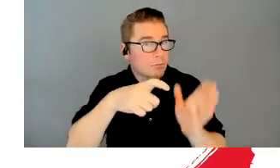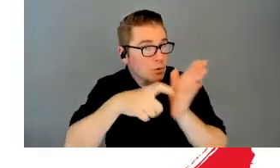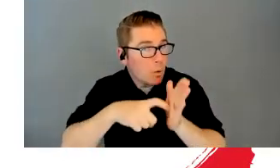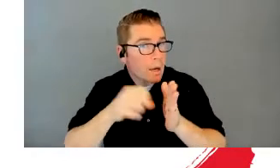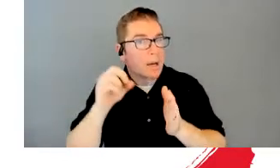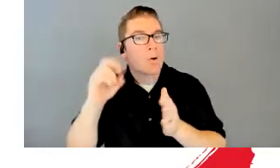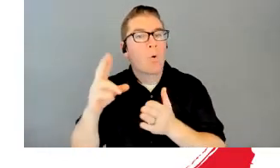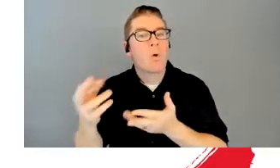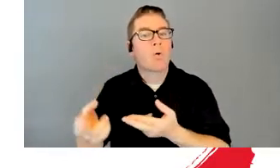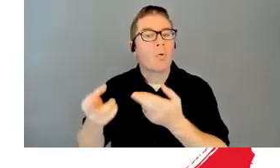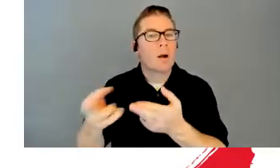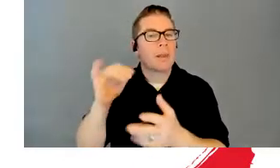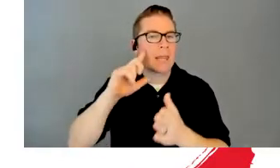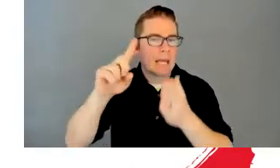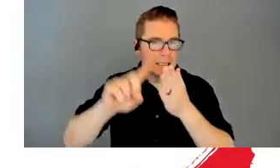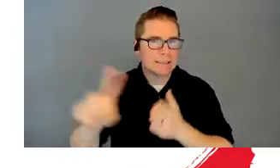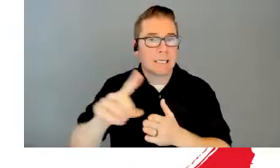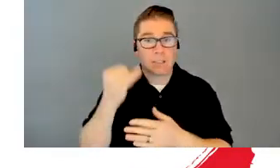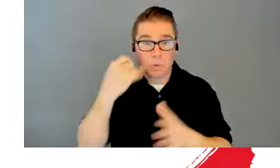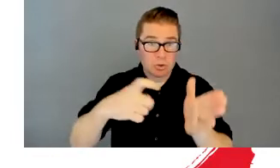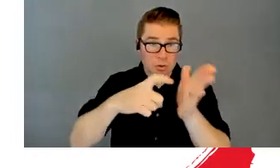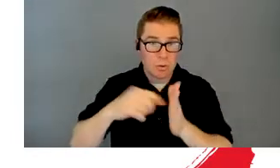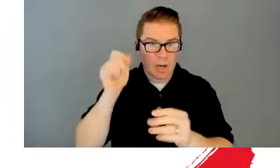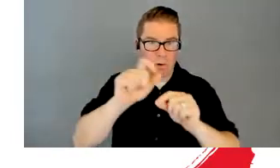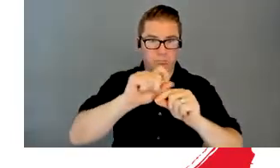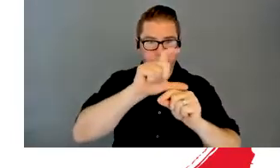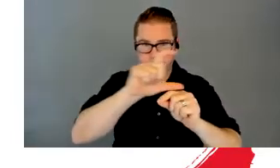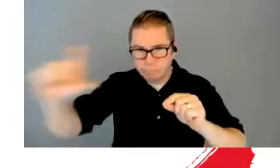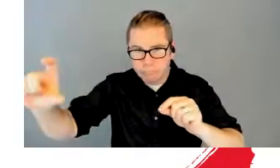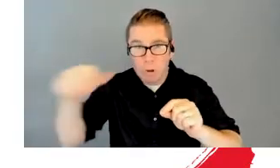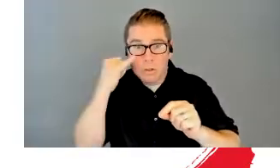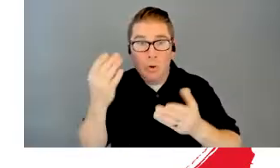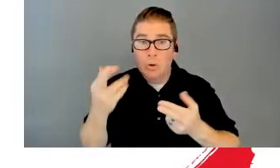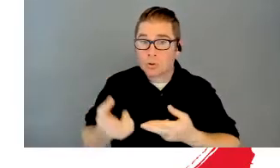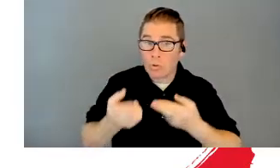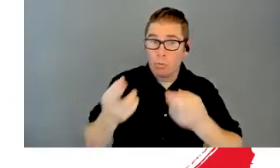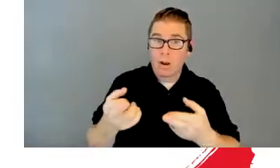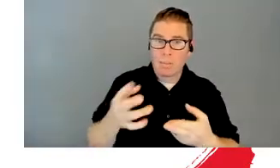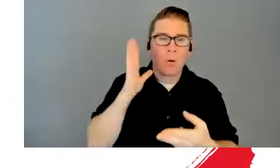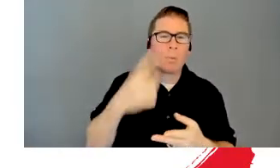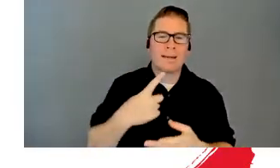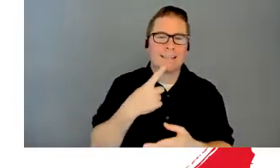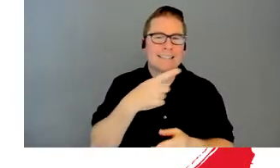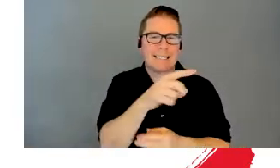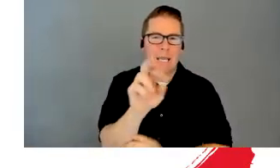so if it's required, it will be in all caps. If it's a recommendation, it'll be r c in lowercase